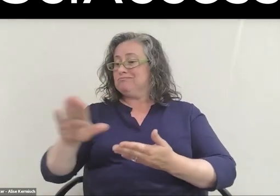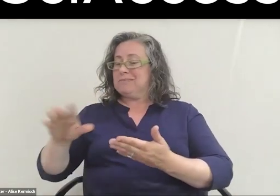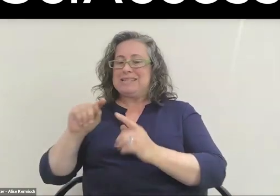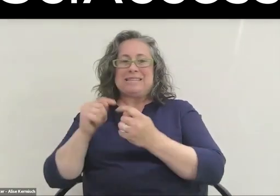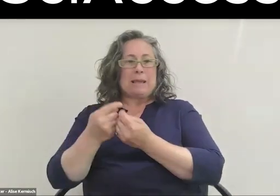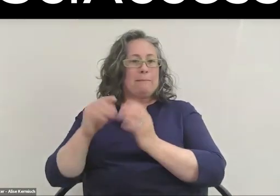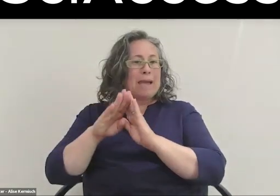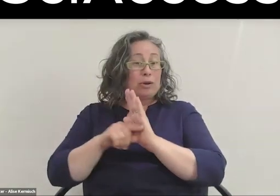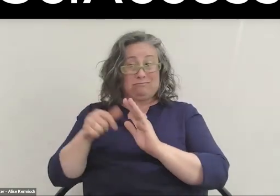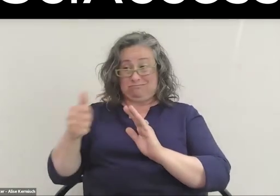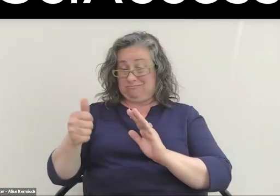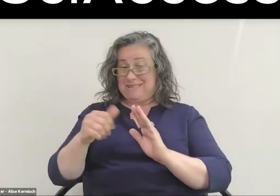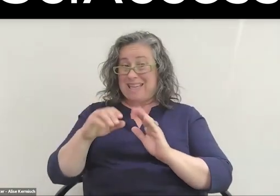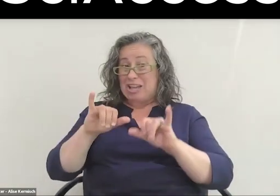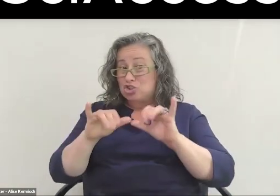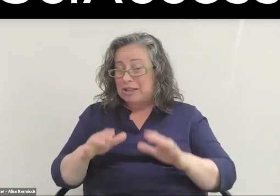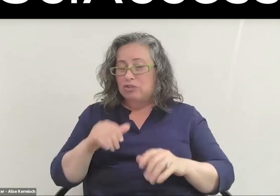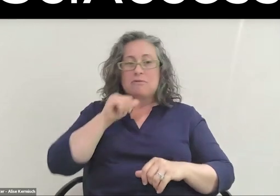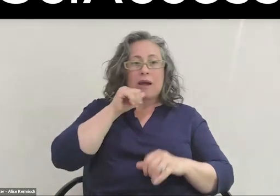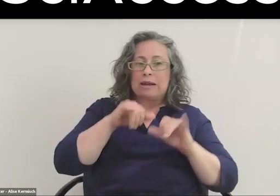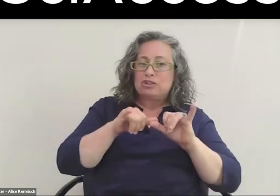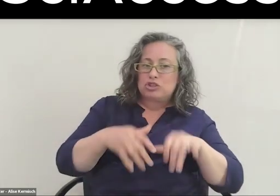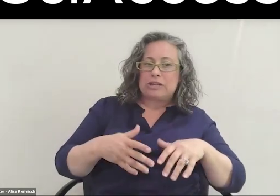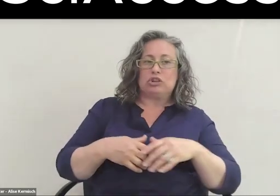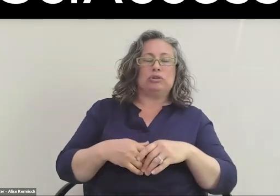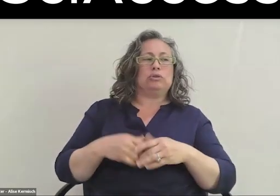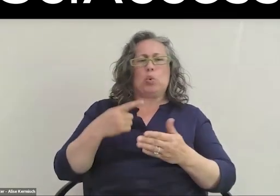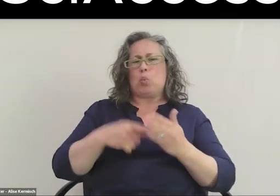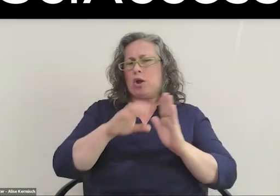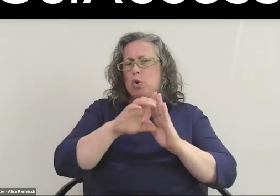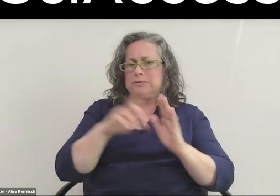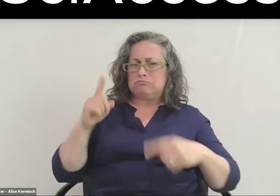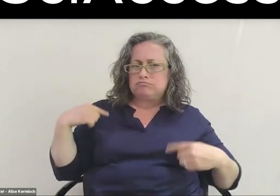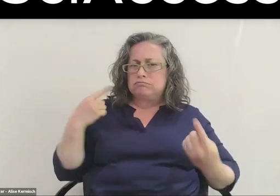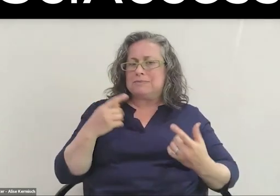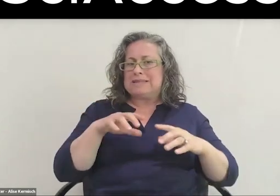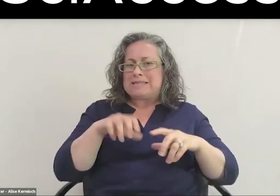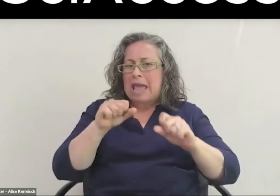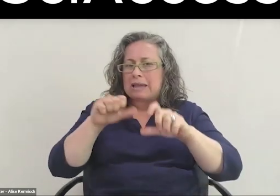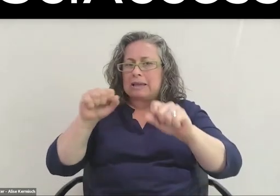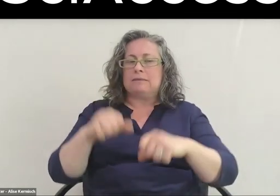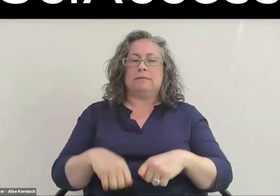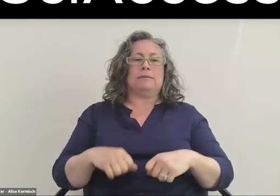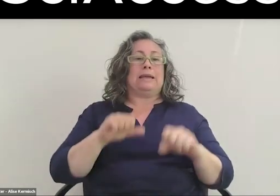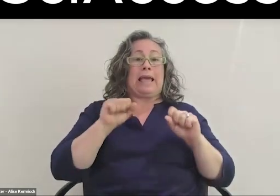Are they engineers? Are they not engineers? What courses are they taking? Can they do hardware